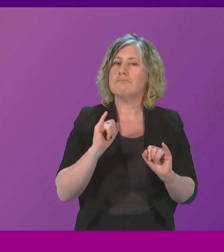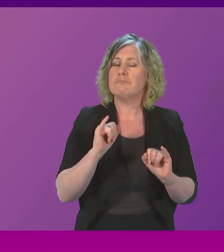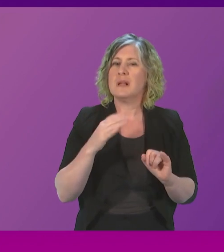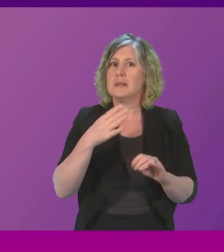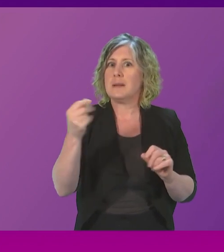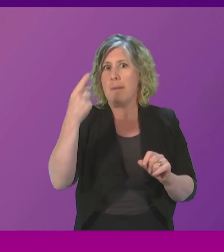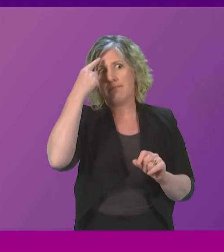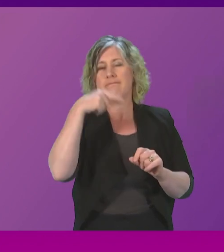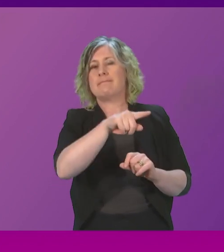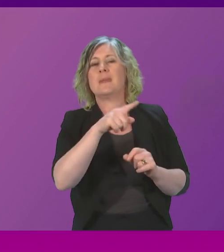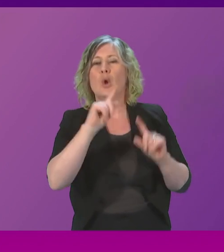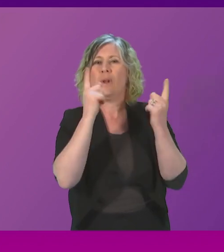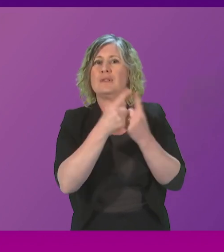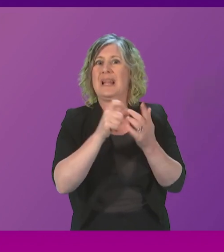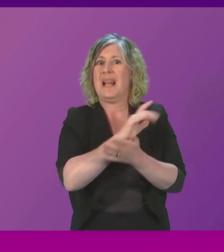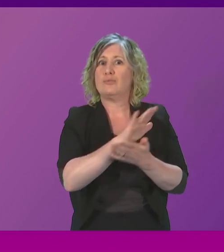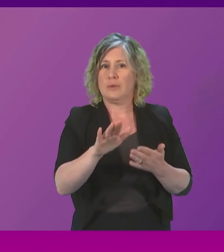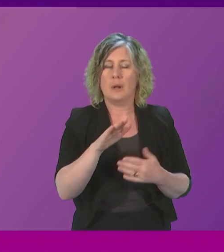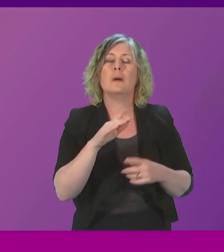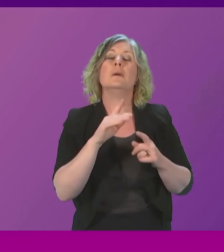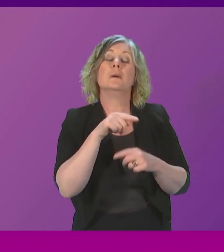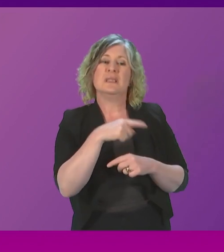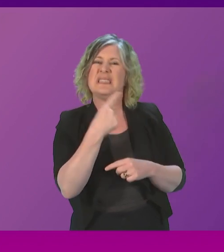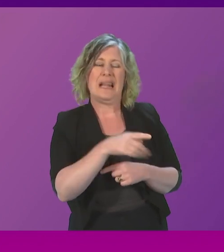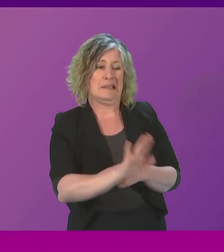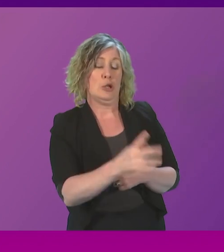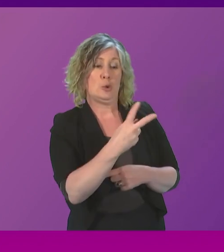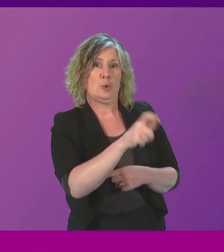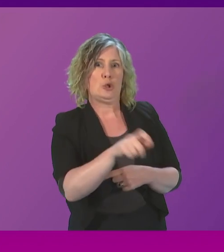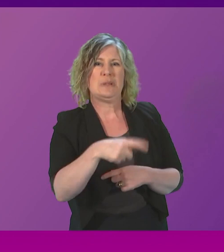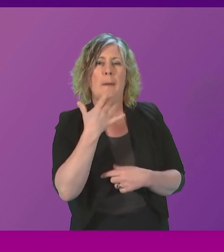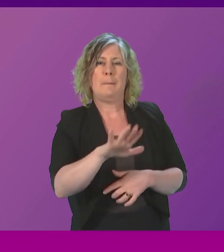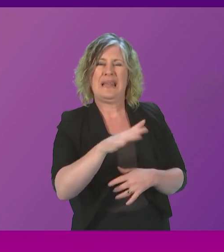students from reporting sex attacks to the police, with one student reportedly being